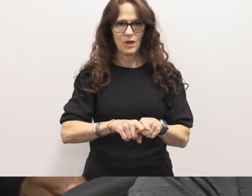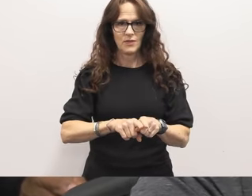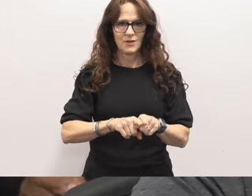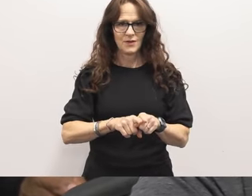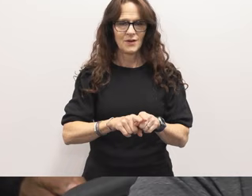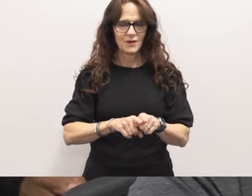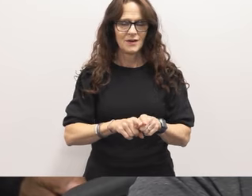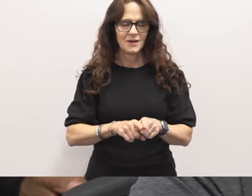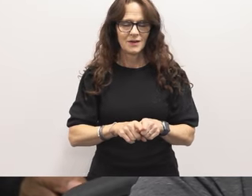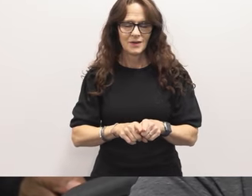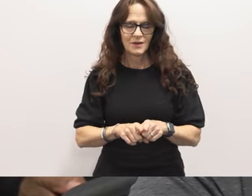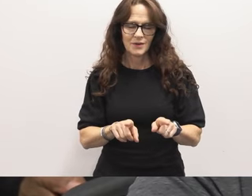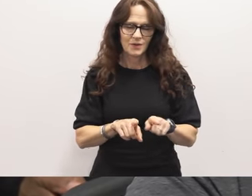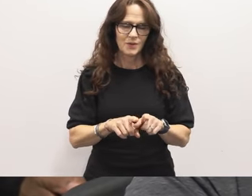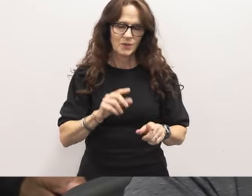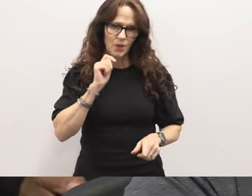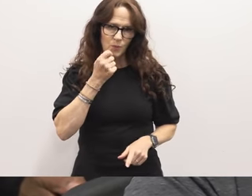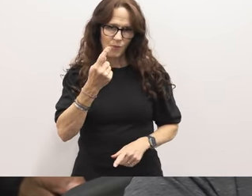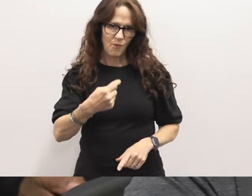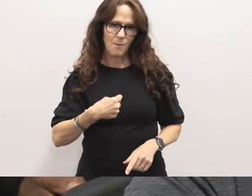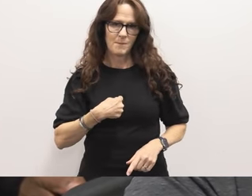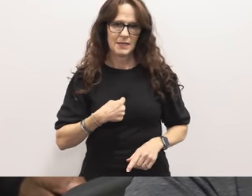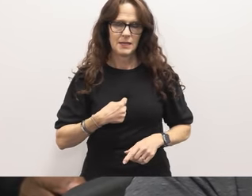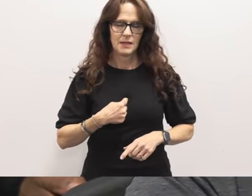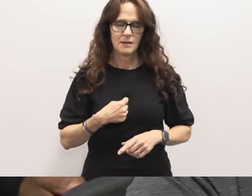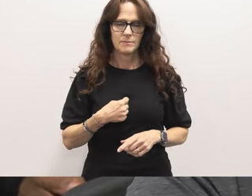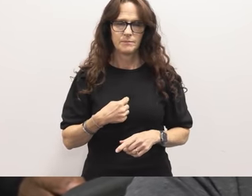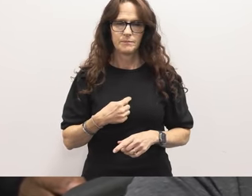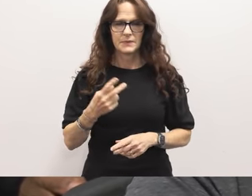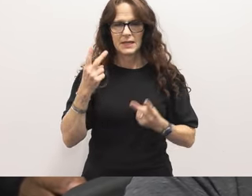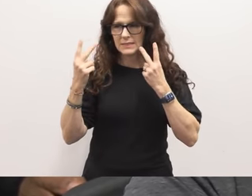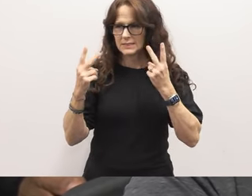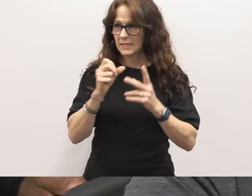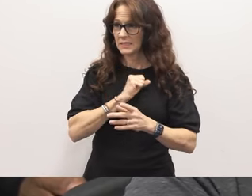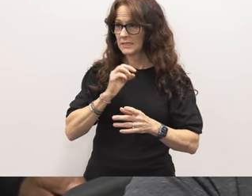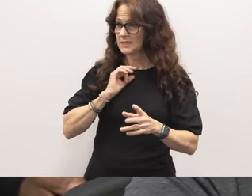So that was already cool for me. And then what, like seeing the staff around campus.